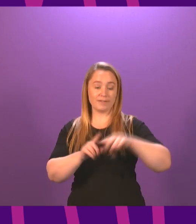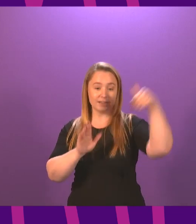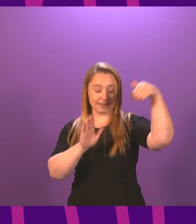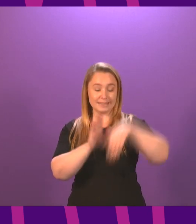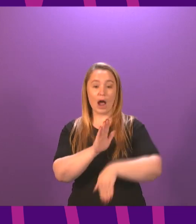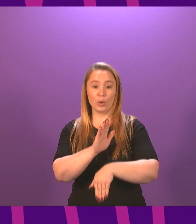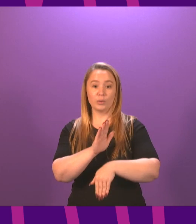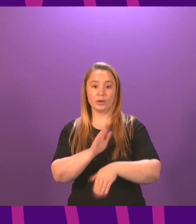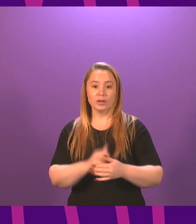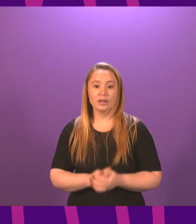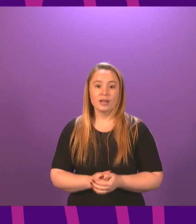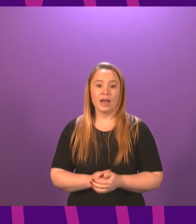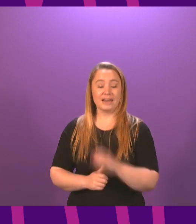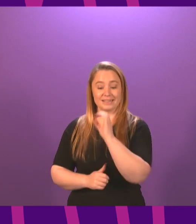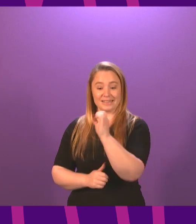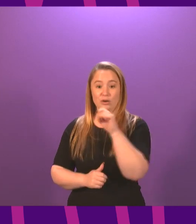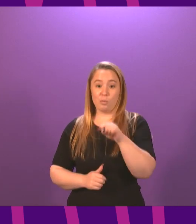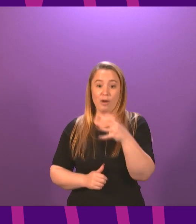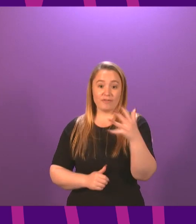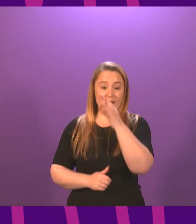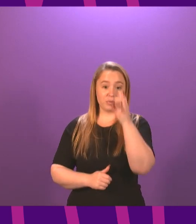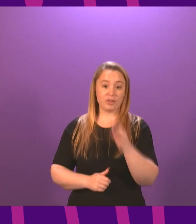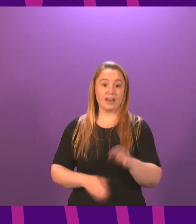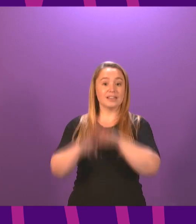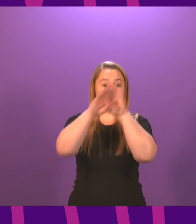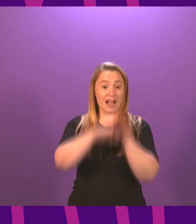whereas the national average decline in test positivity is 0.5 per cent.